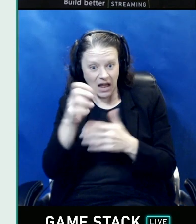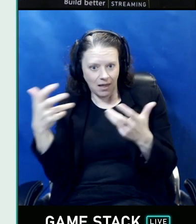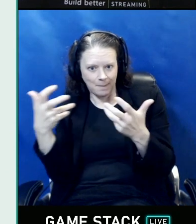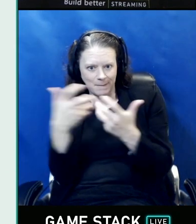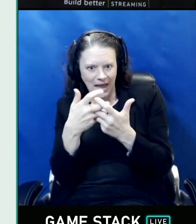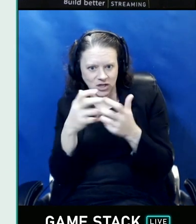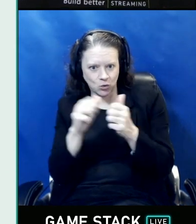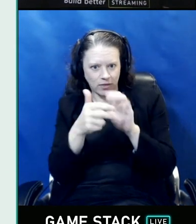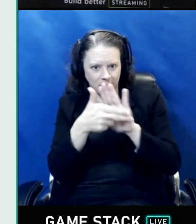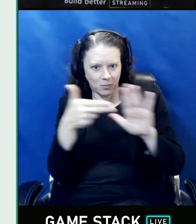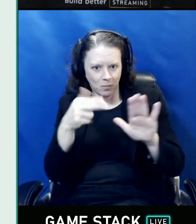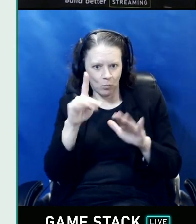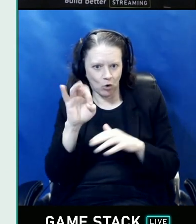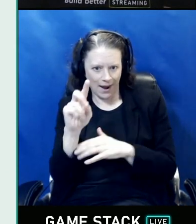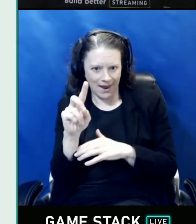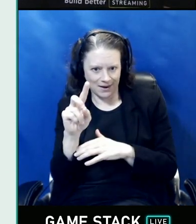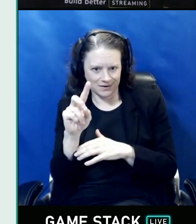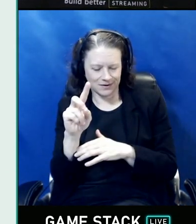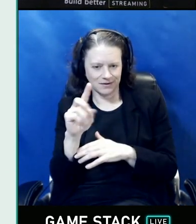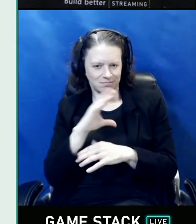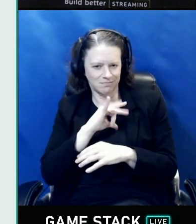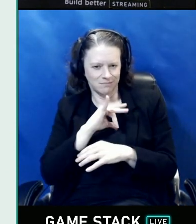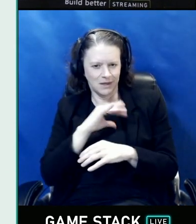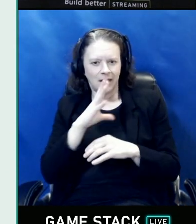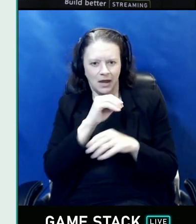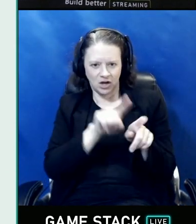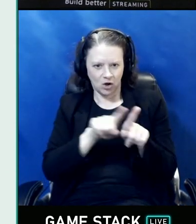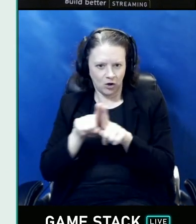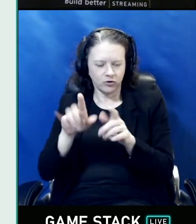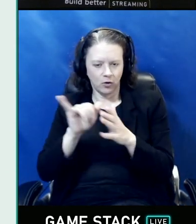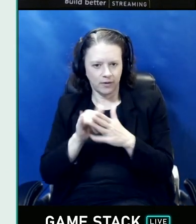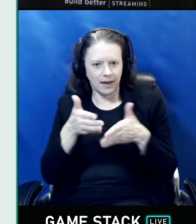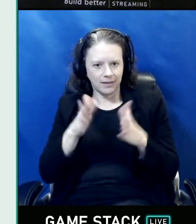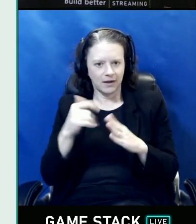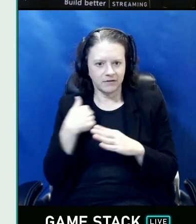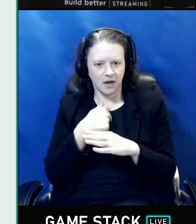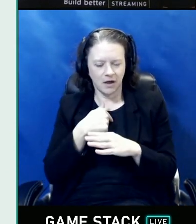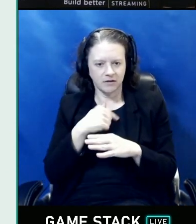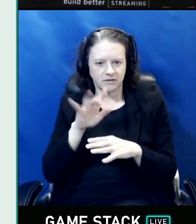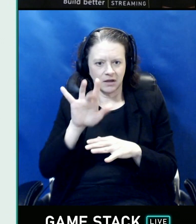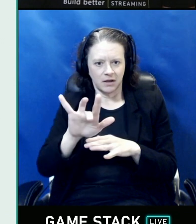but it also enabled us to toggle it with the button press, so it really felt like it was a part of